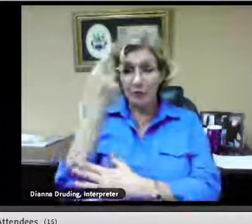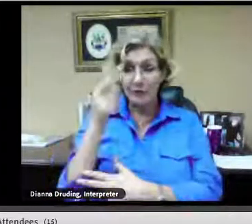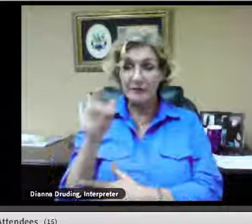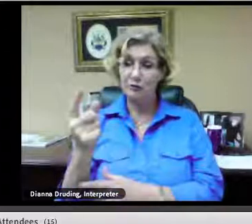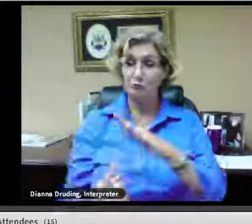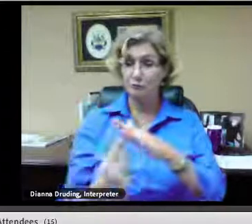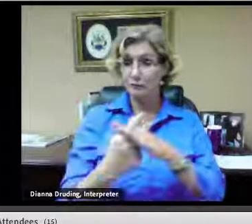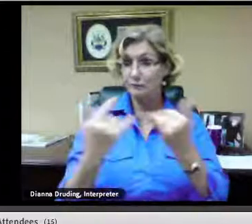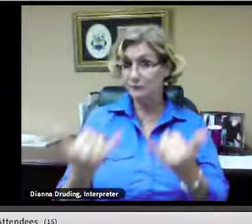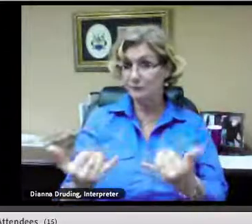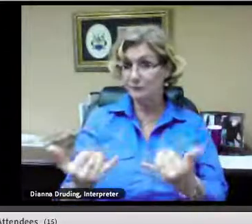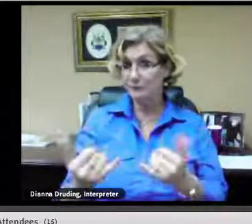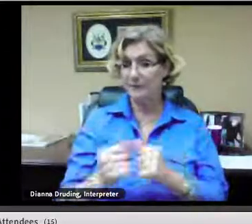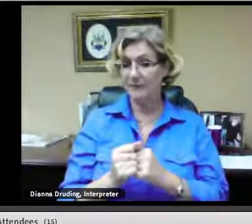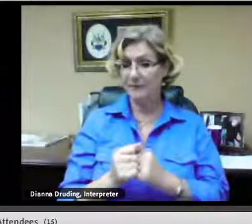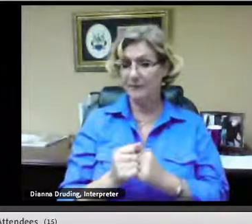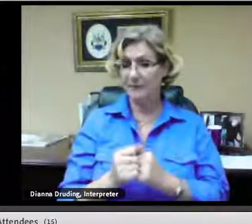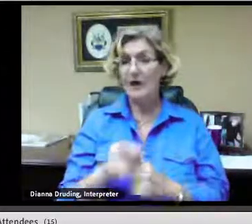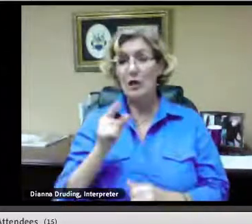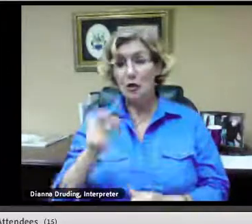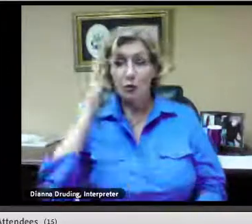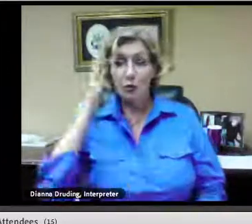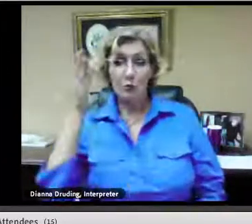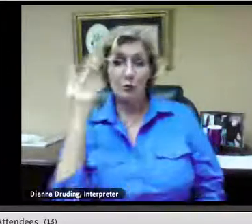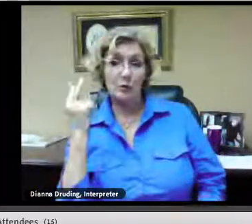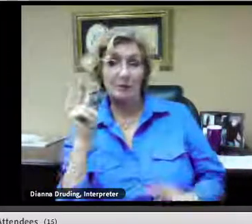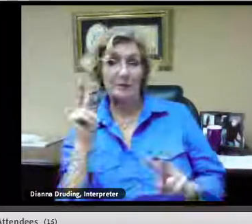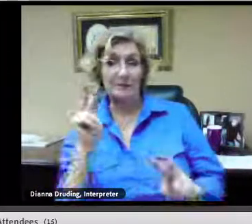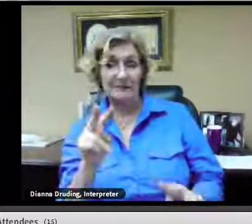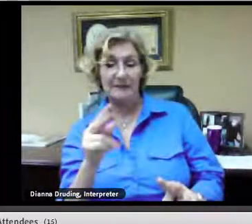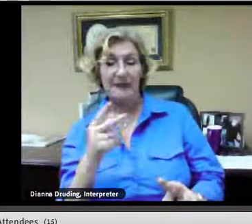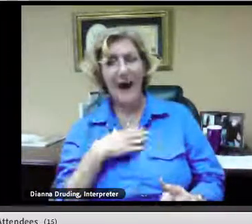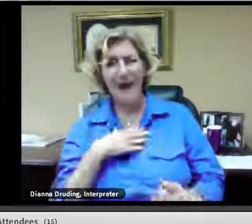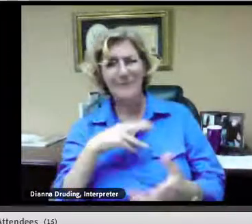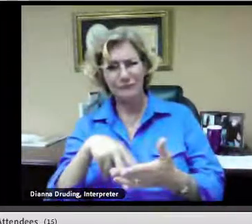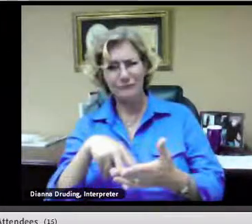is that you're going to see that I'm going to do a fair amount of reading of some of the slides,